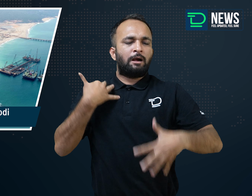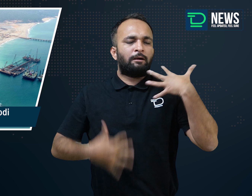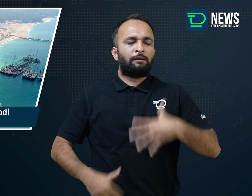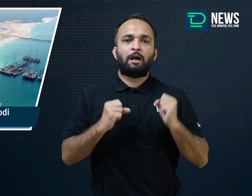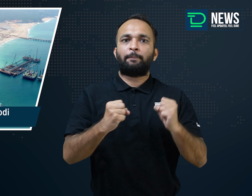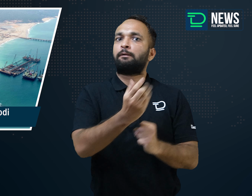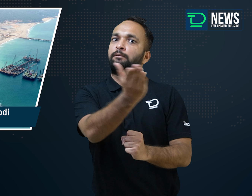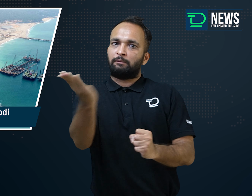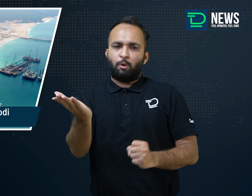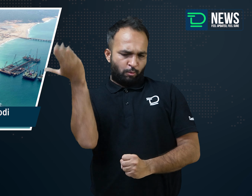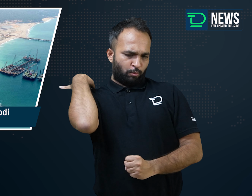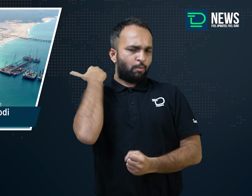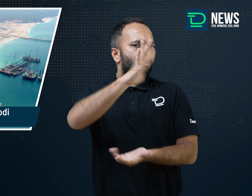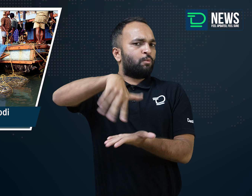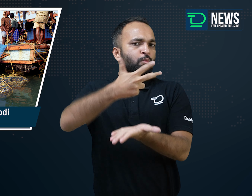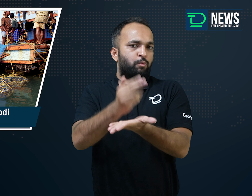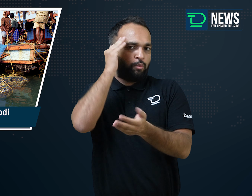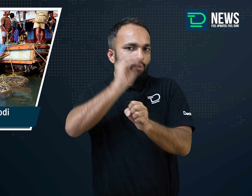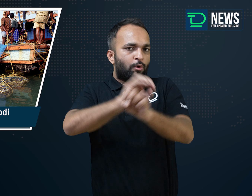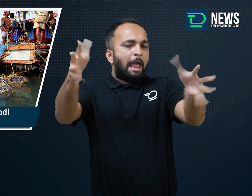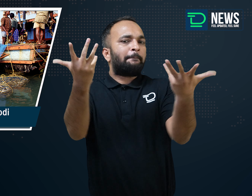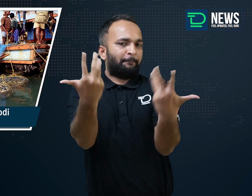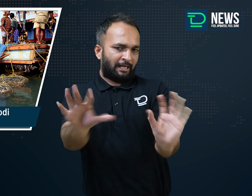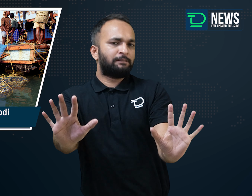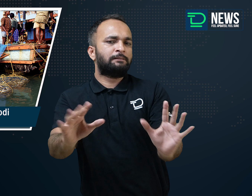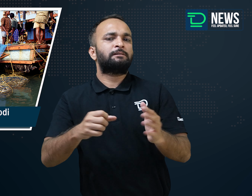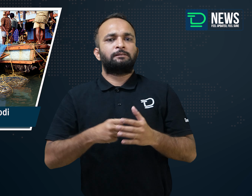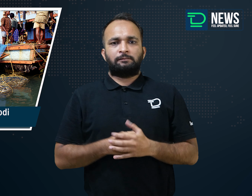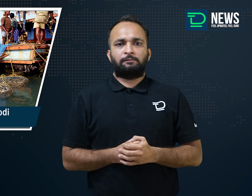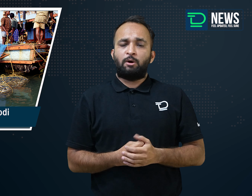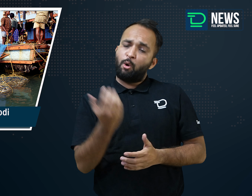People are suffering. Deaf talks already posted news too.